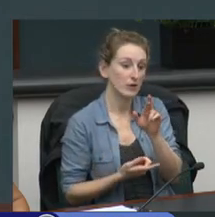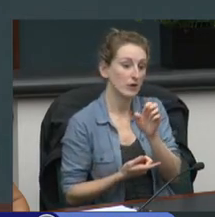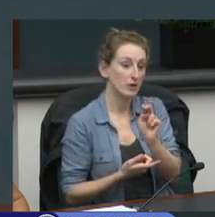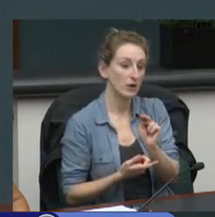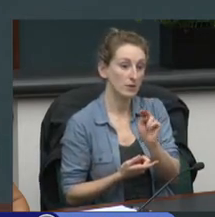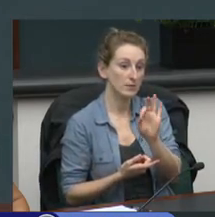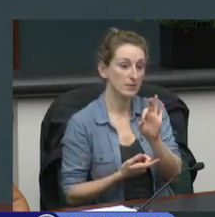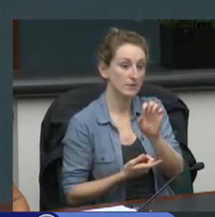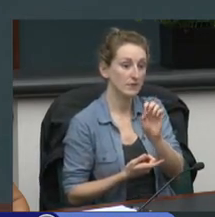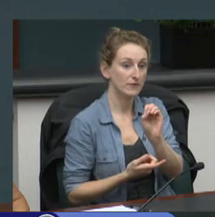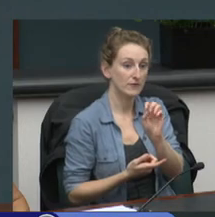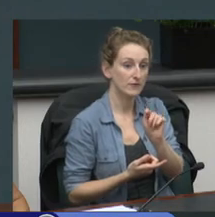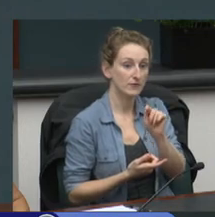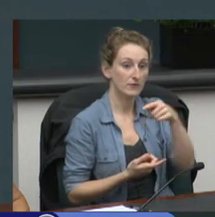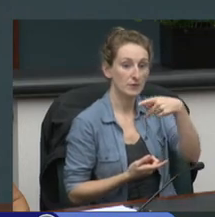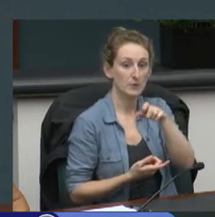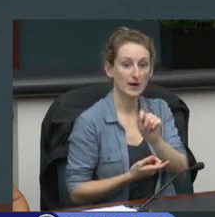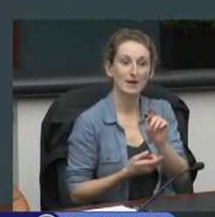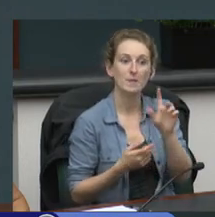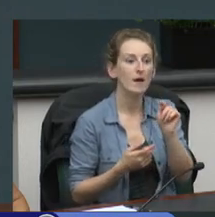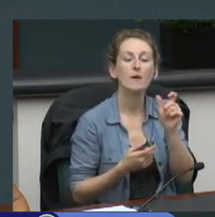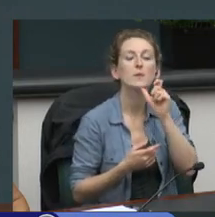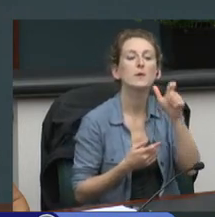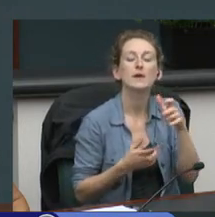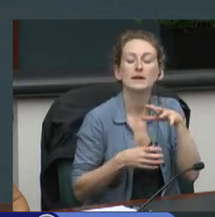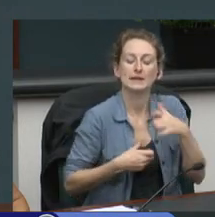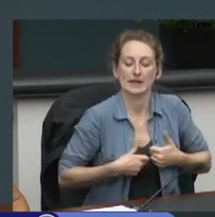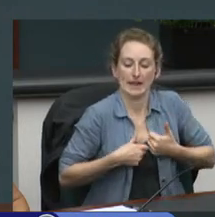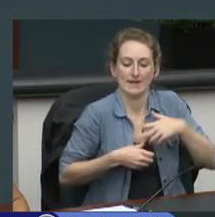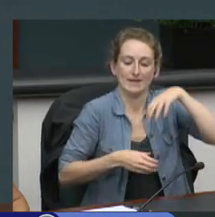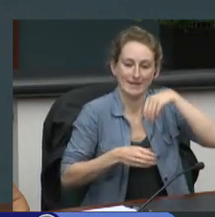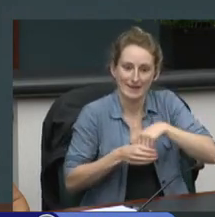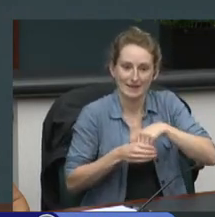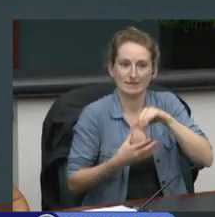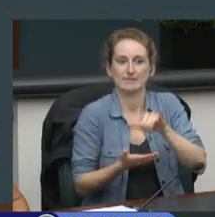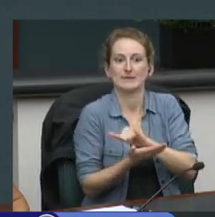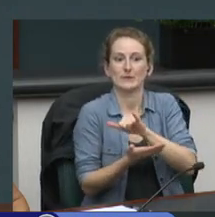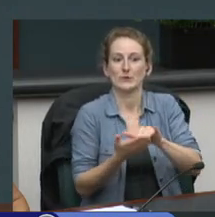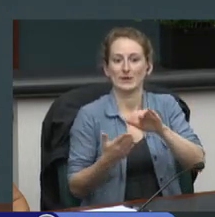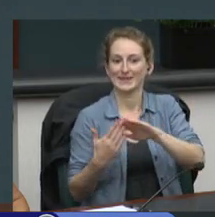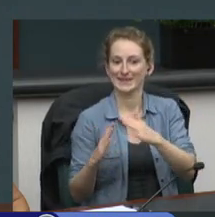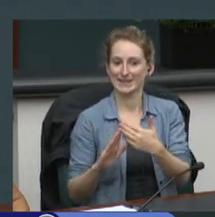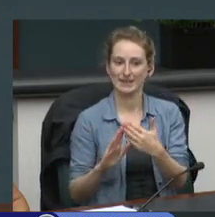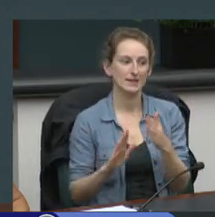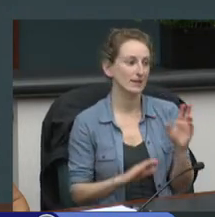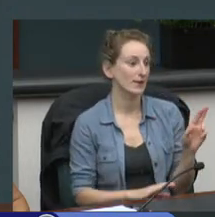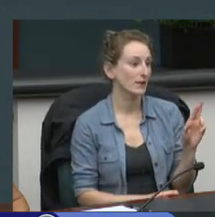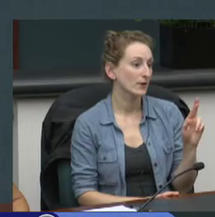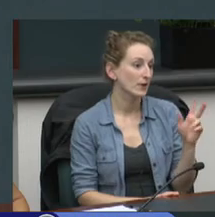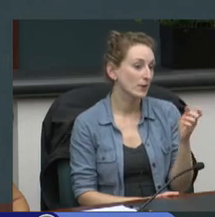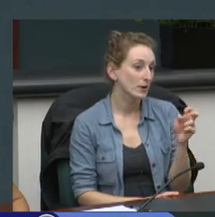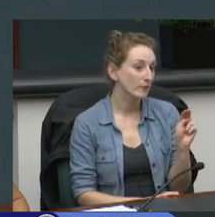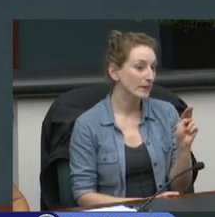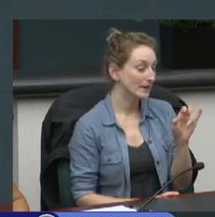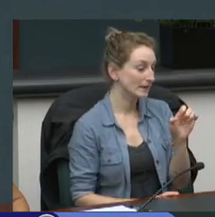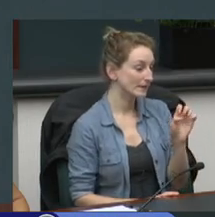in the city urbanism is in fact one our single most potent weapon against